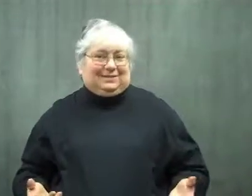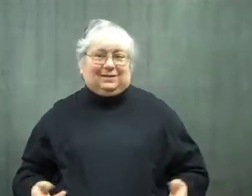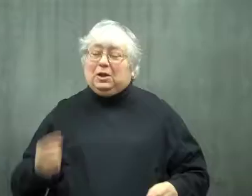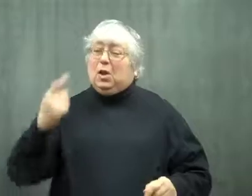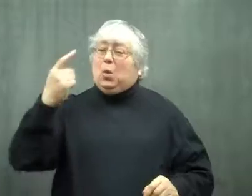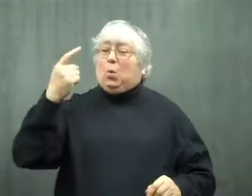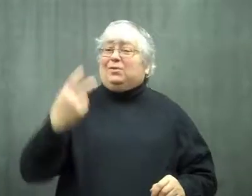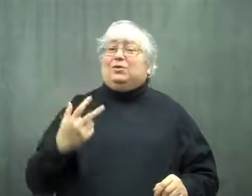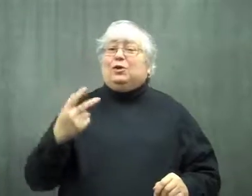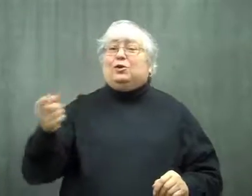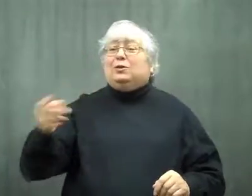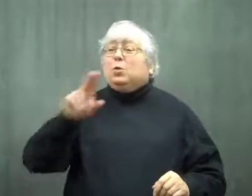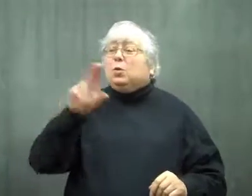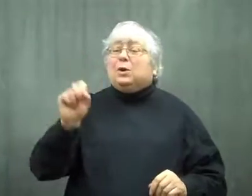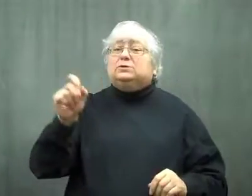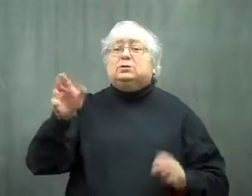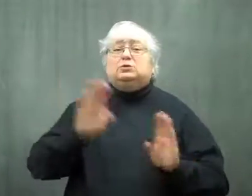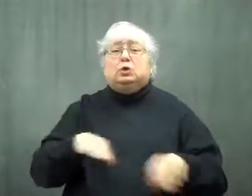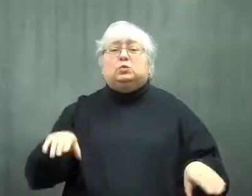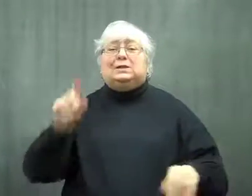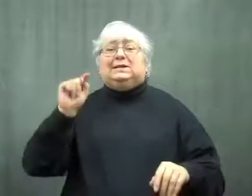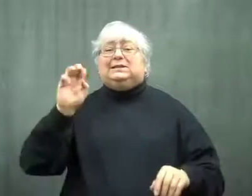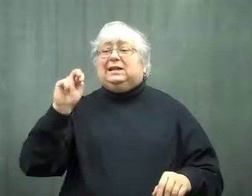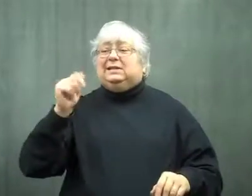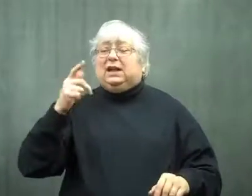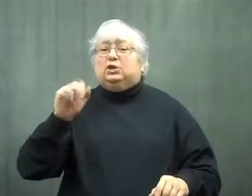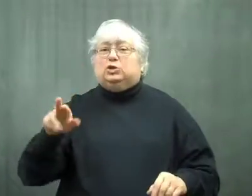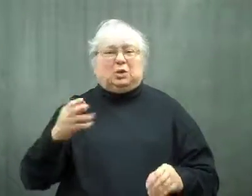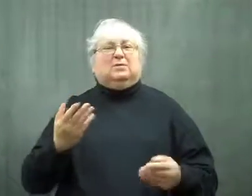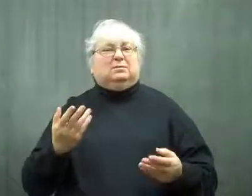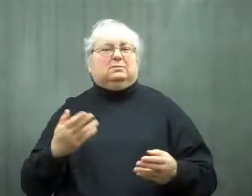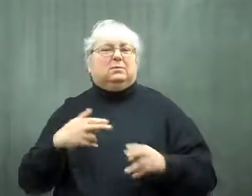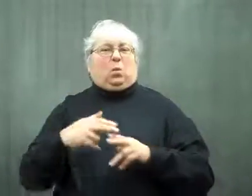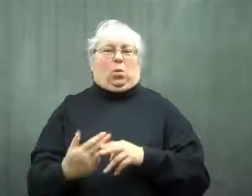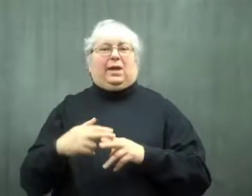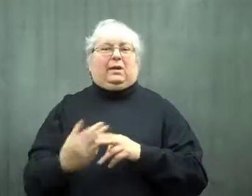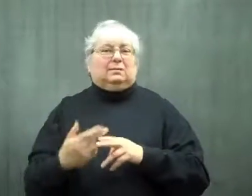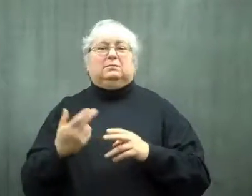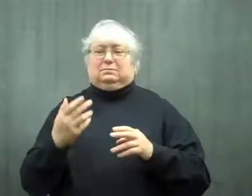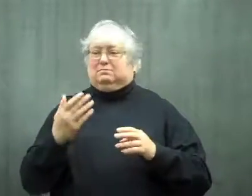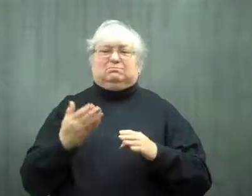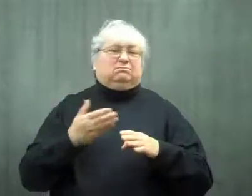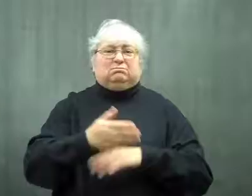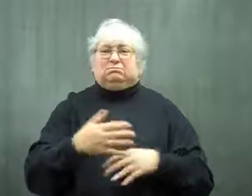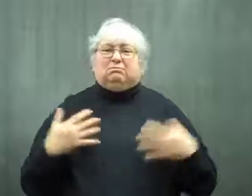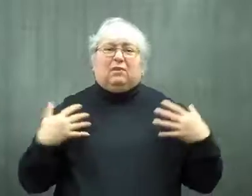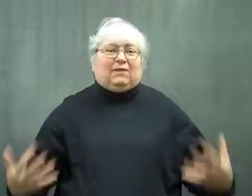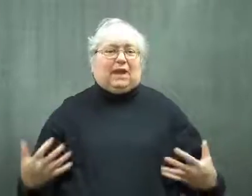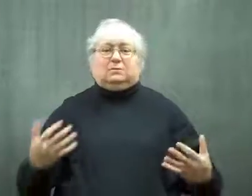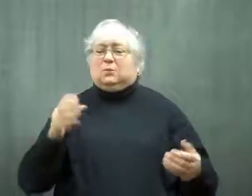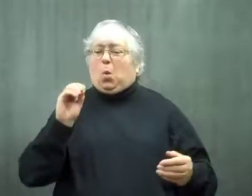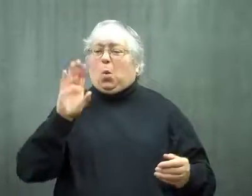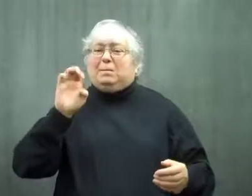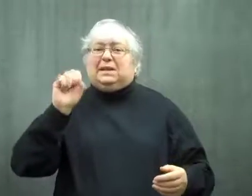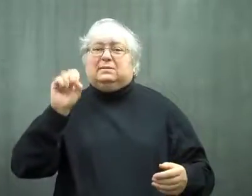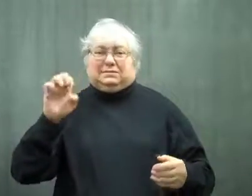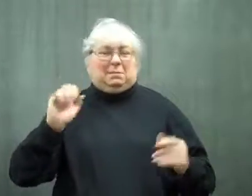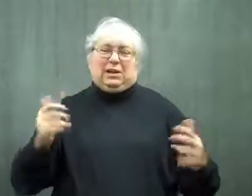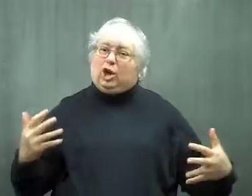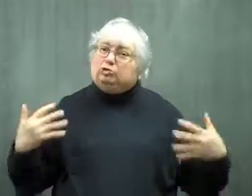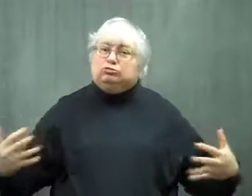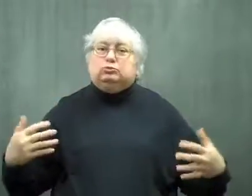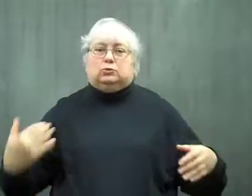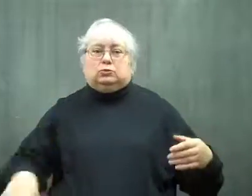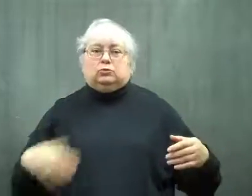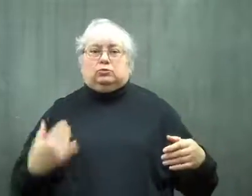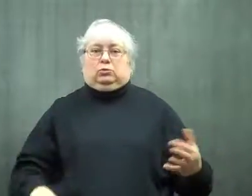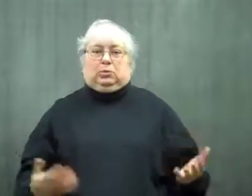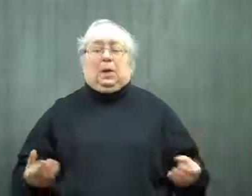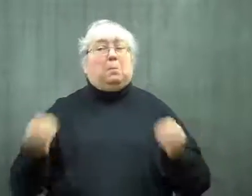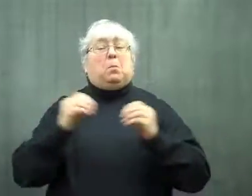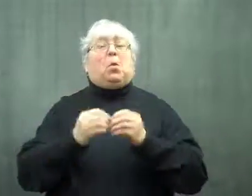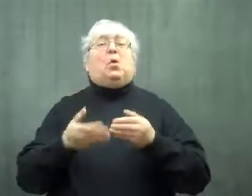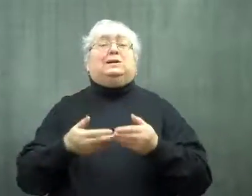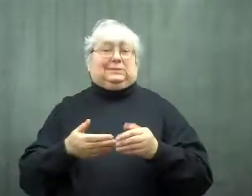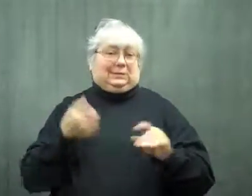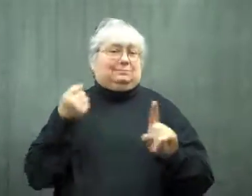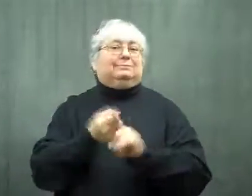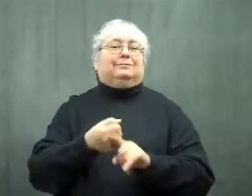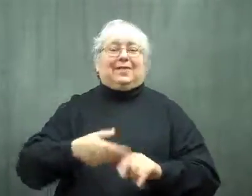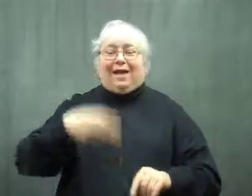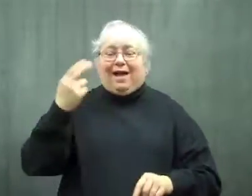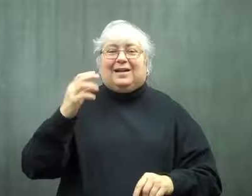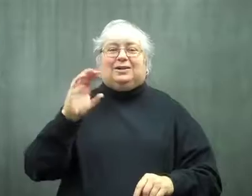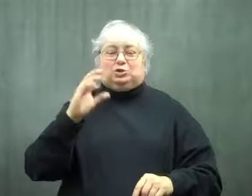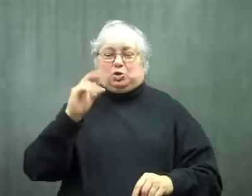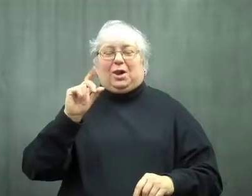A third of U.S. teenagers are obese.